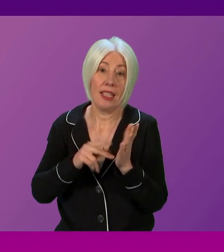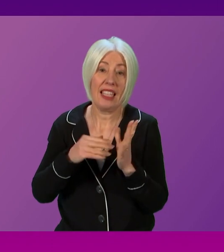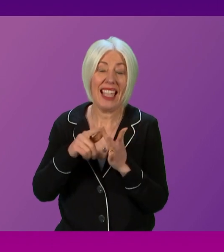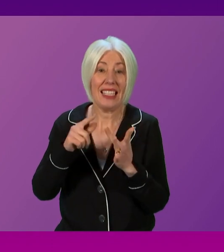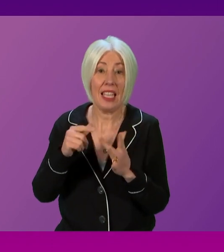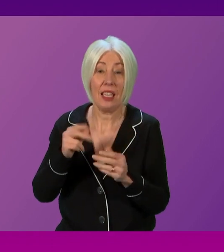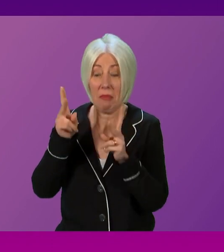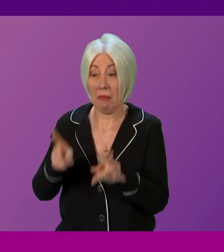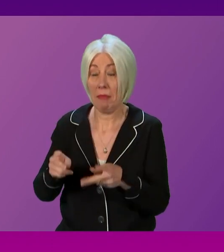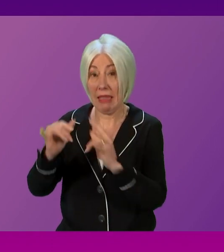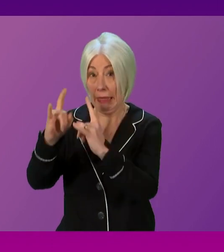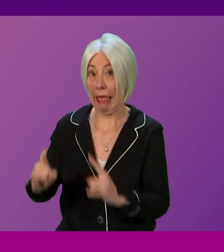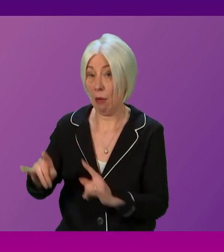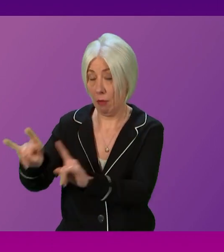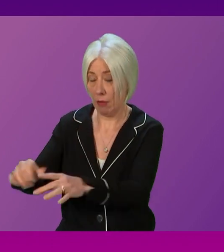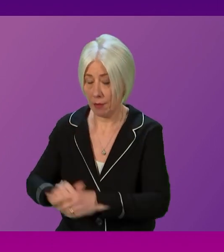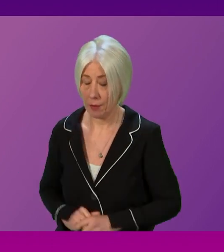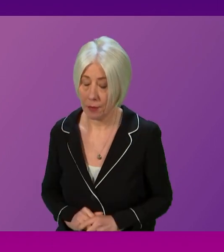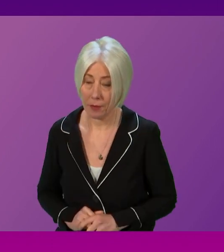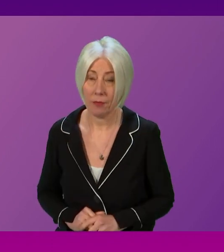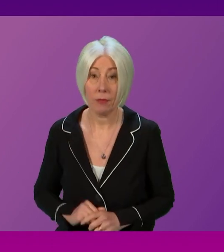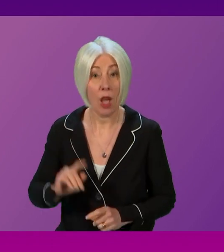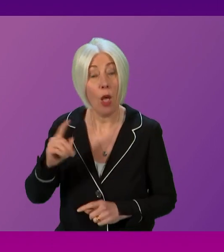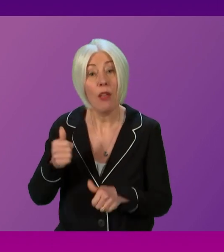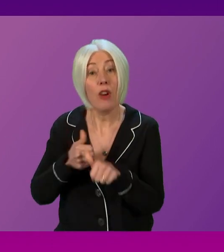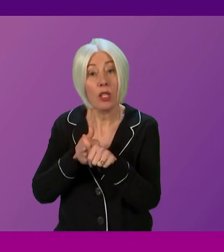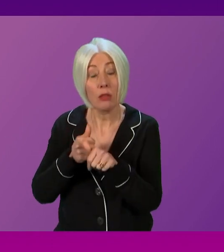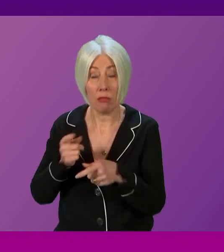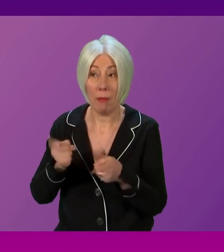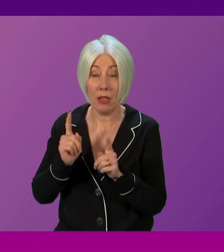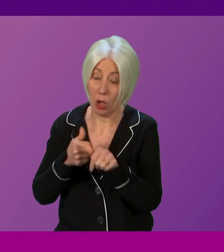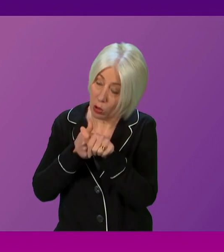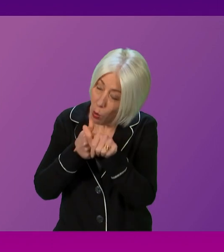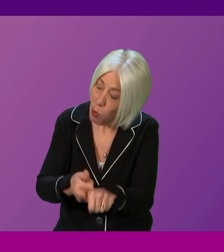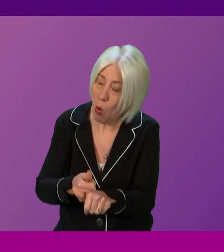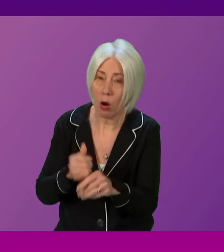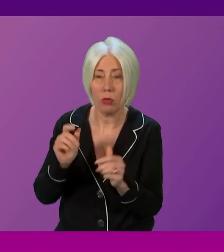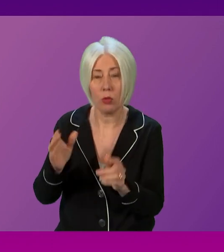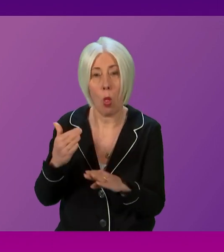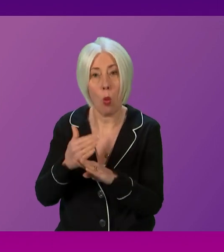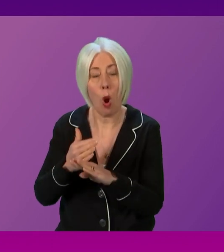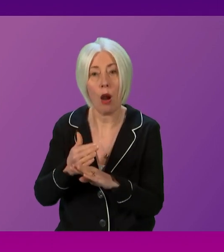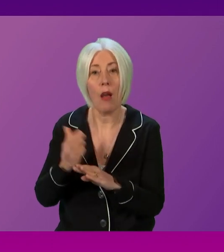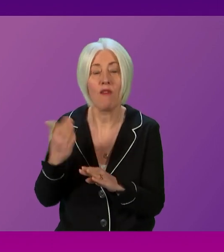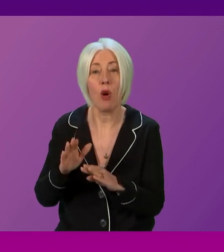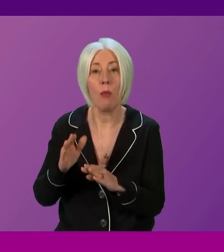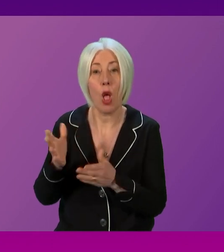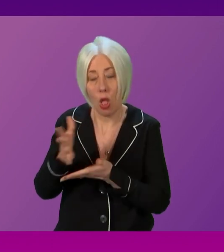Does the First Minister support the great work that is done by the Holocaust Educational Trust,